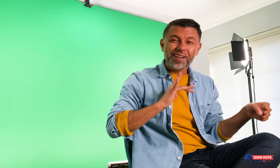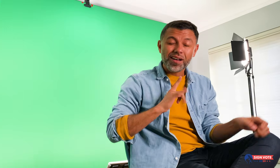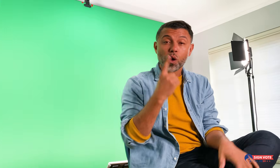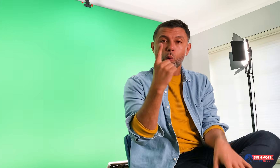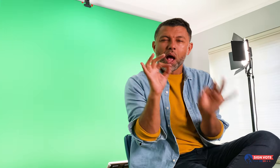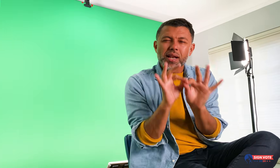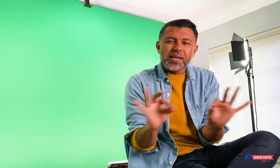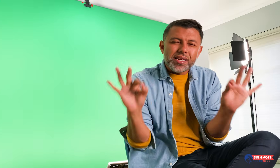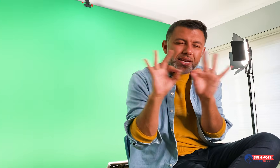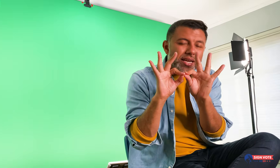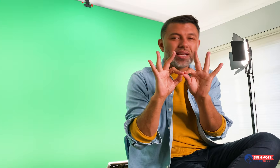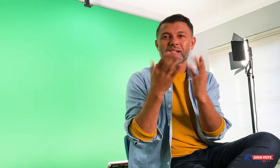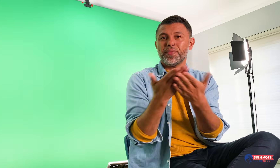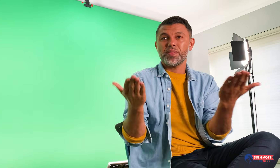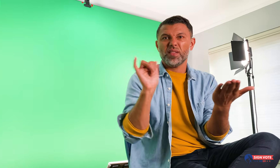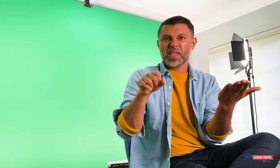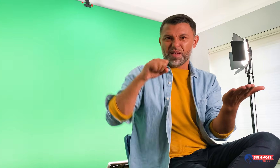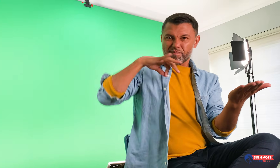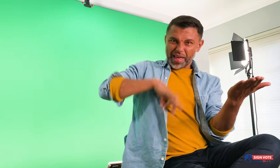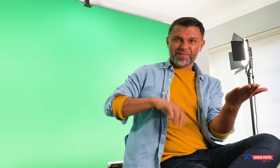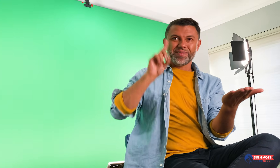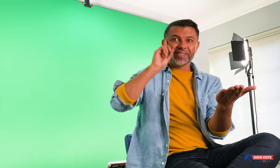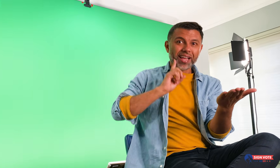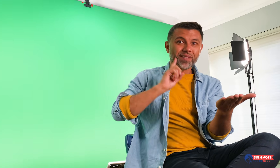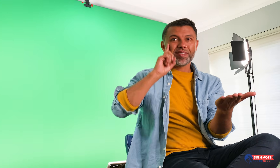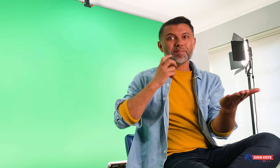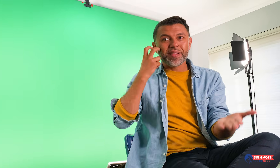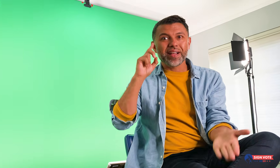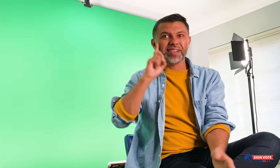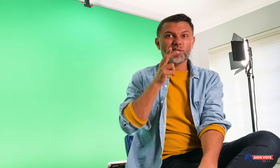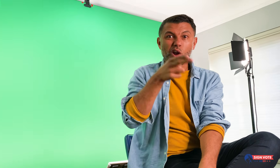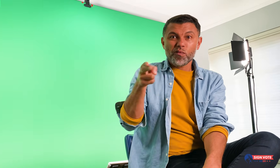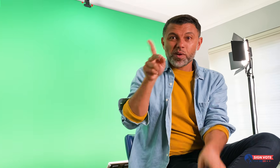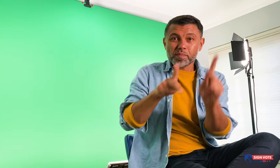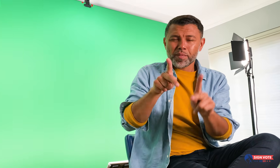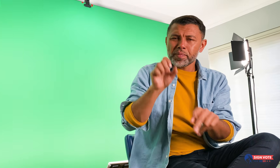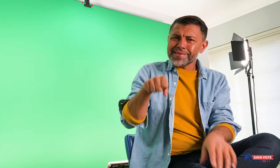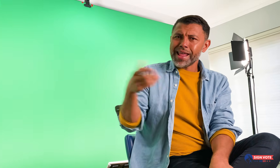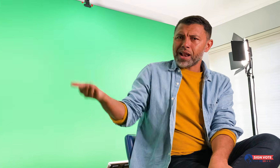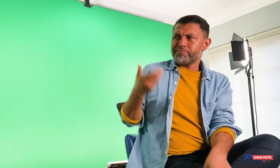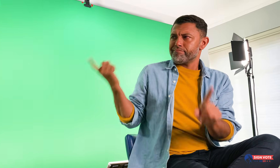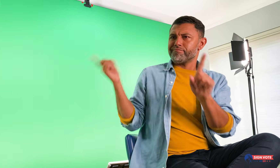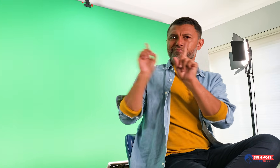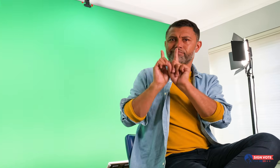This is cool - one important thing that benefits Deaf, DeafBlind, and Hard of Hearing people is the ability to have